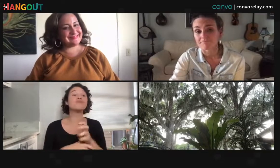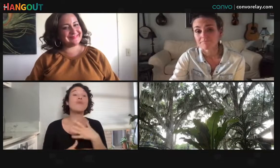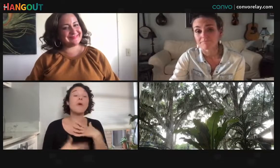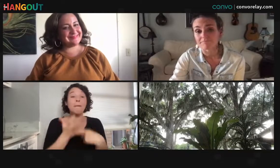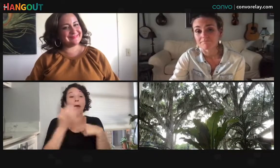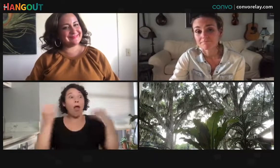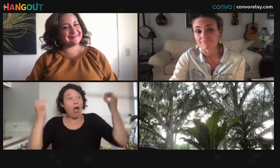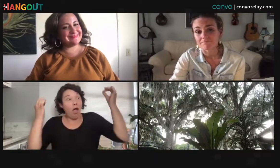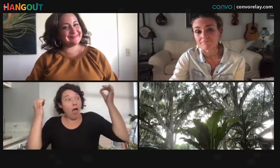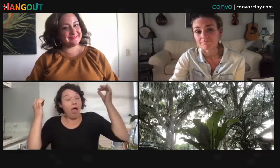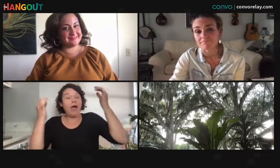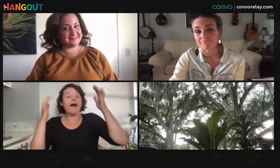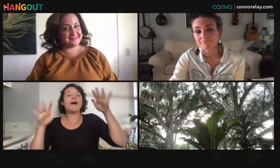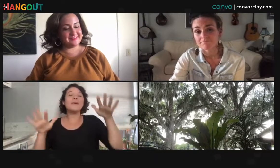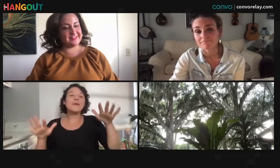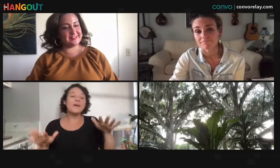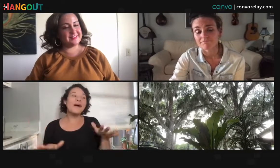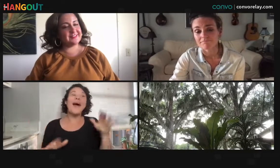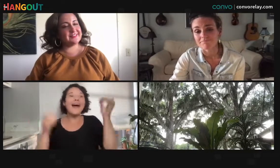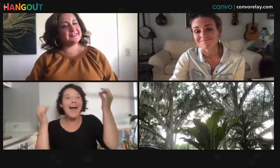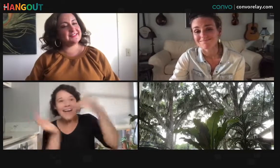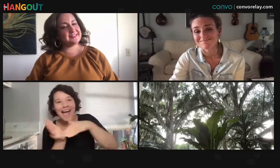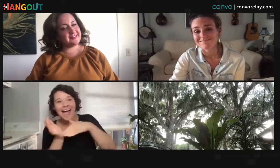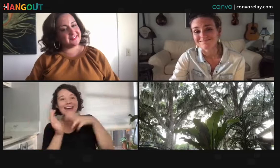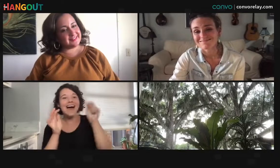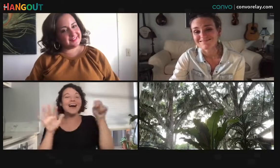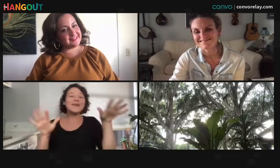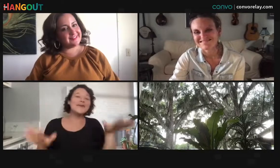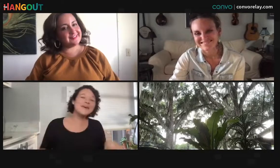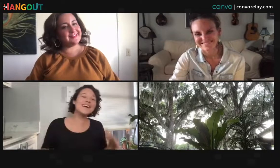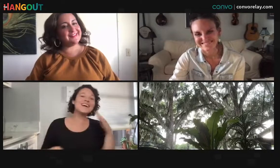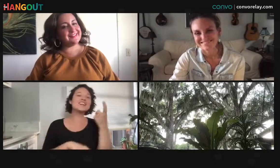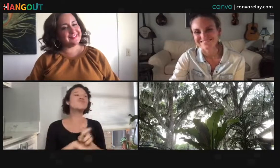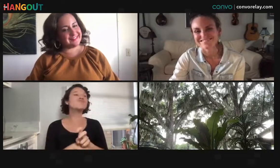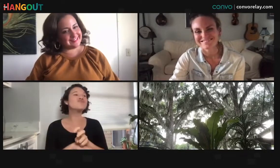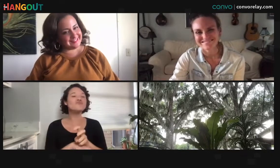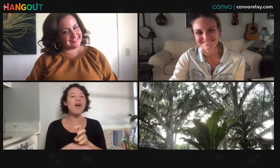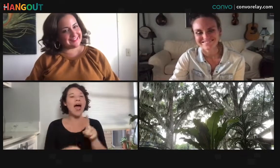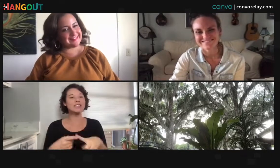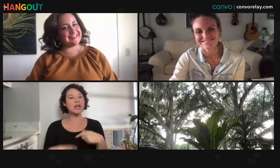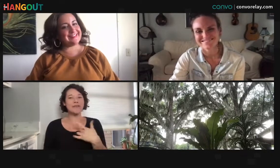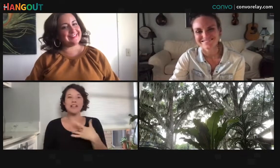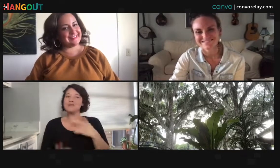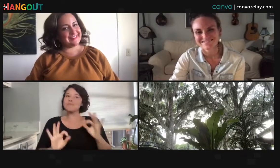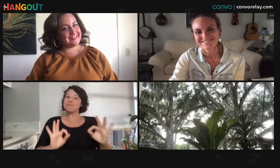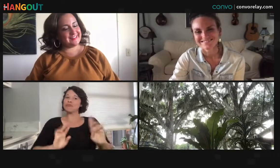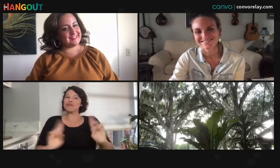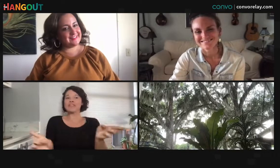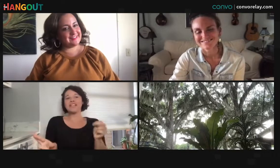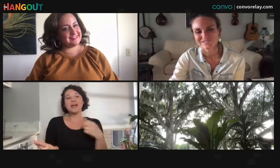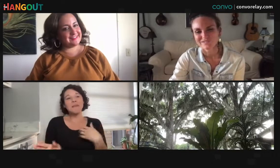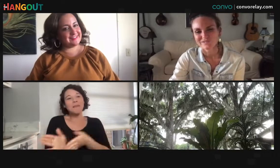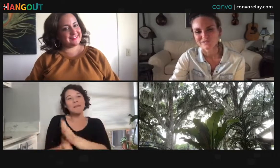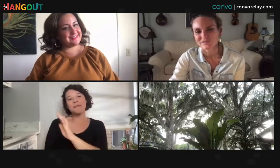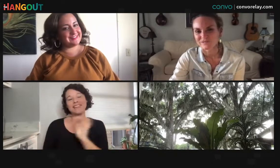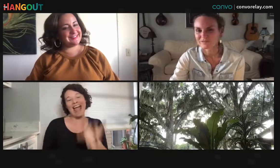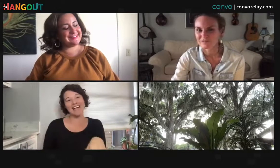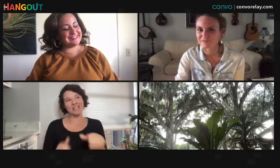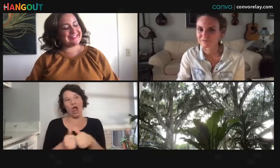a short period of time sometimes i'll sit there for a couple hours and i'll think and then i'll just relax and sit there and then i'll start